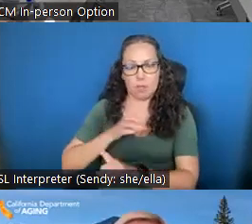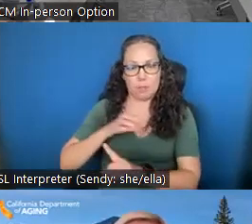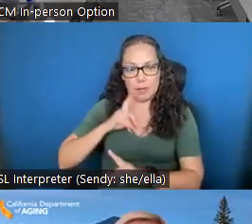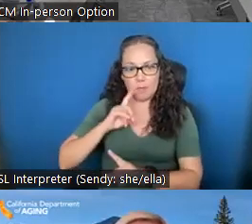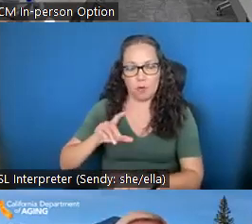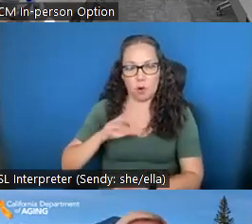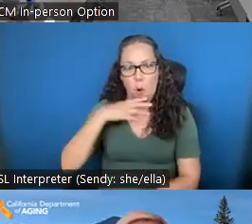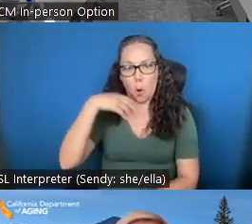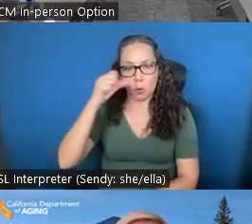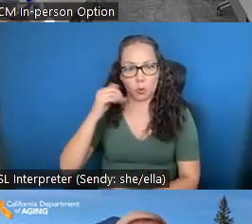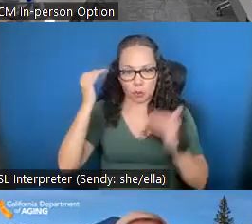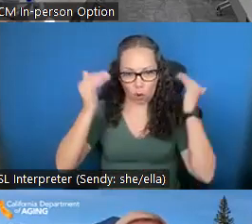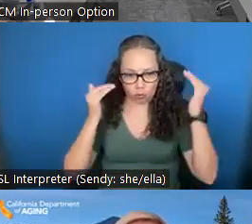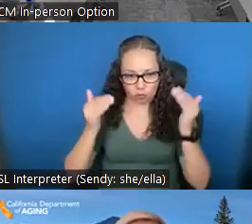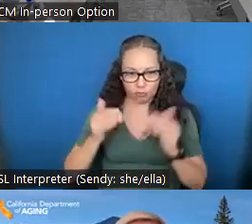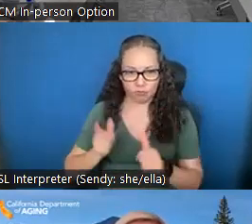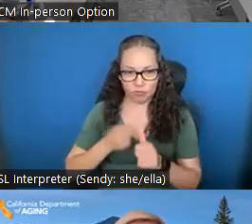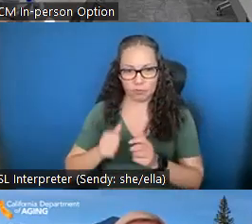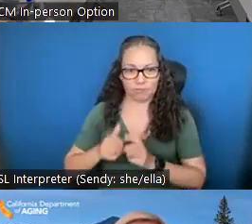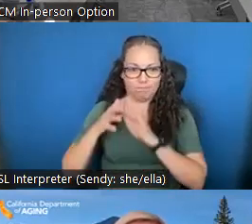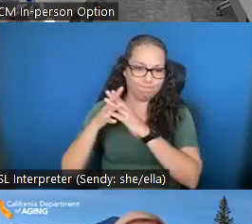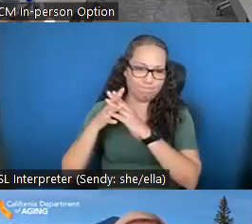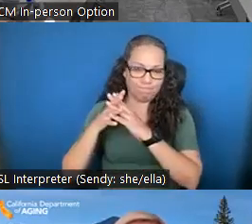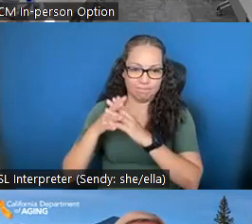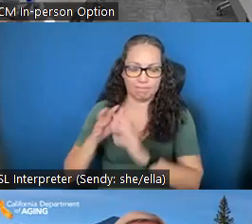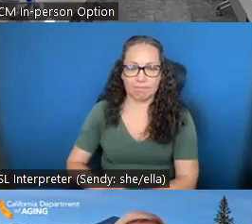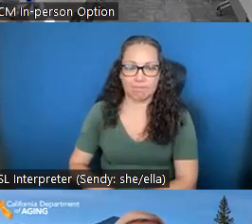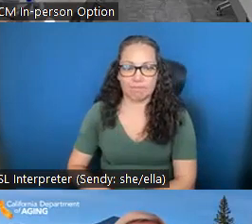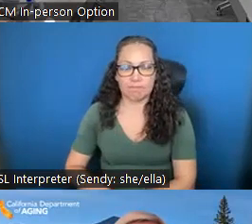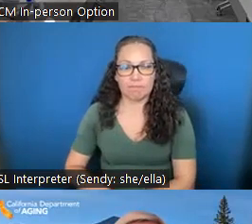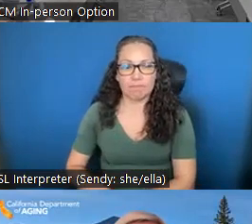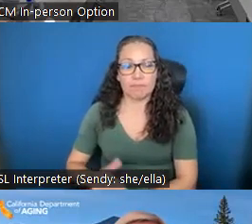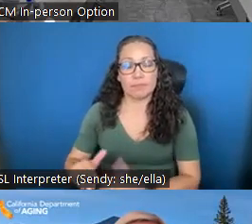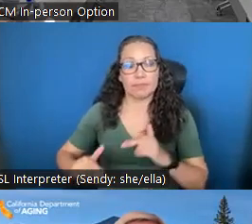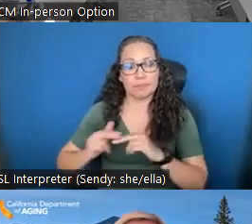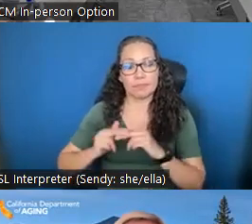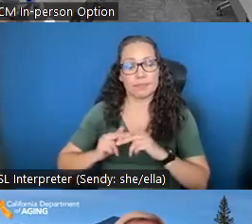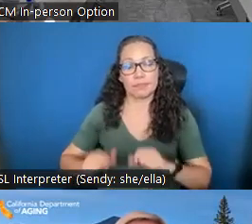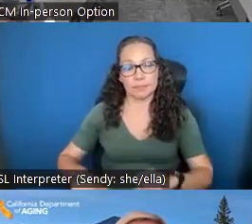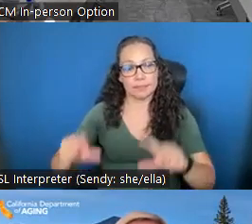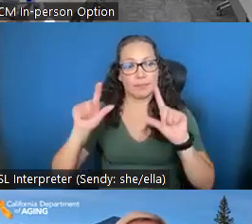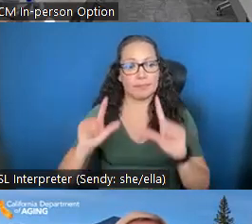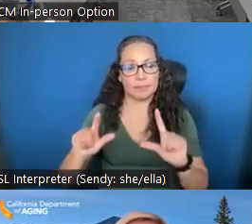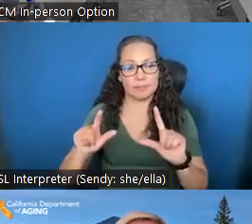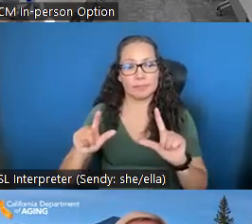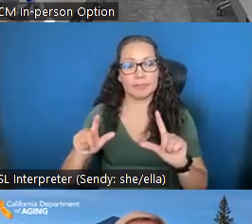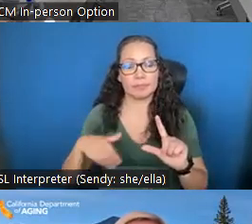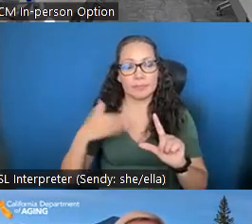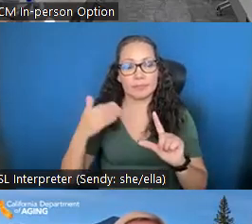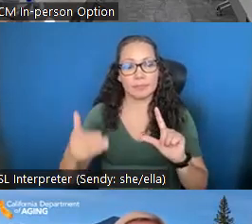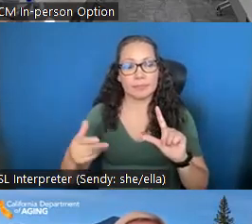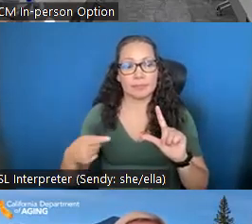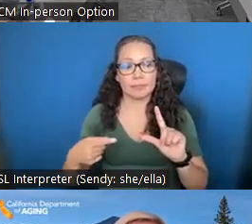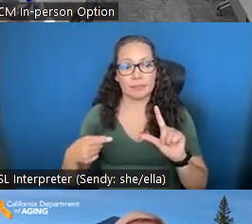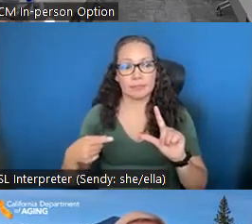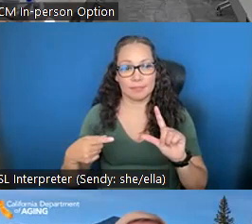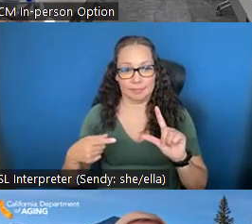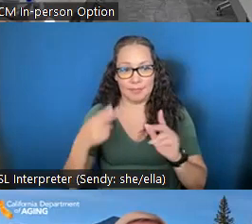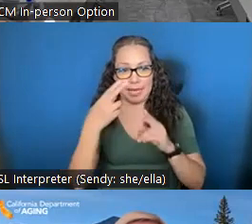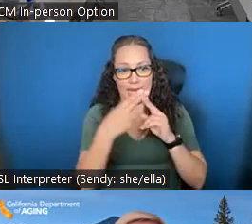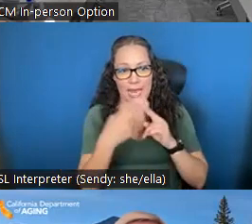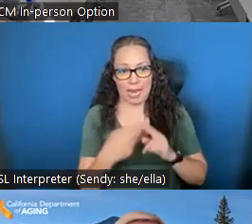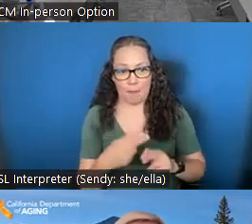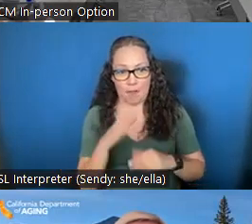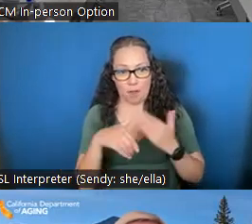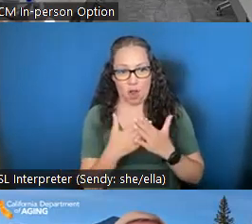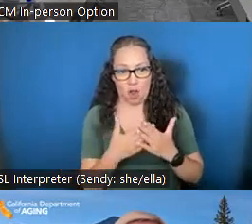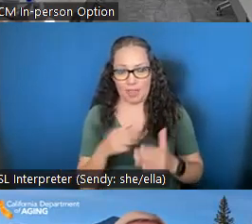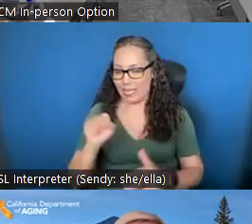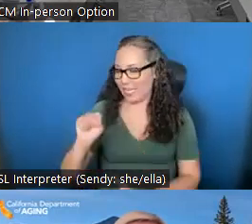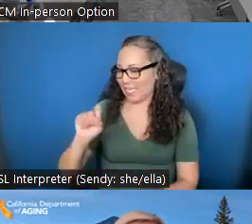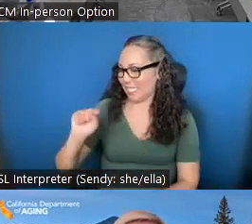slide this is a list of our steering committee members so again we're very pleased that so